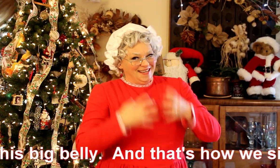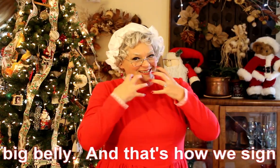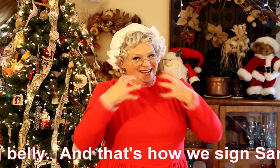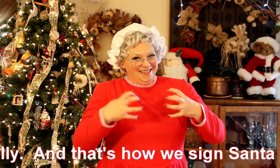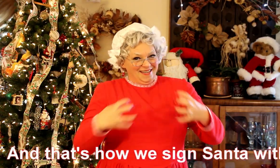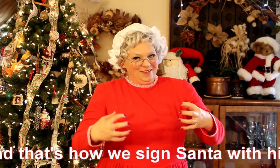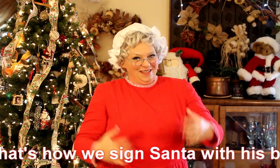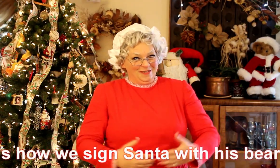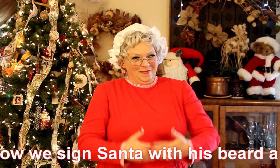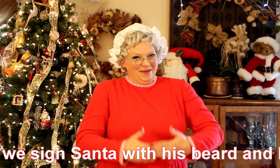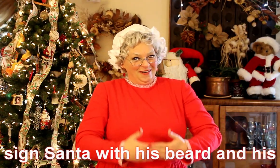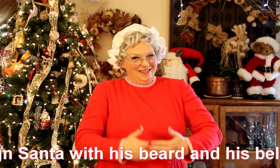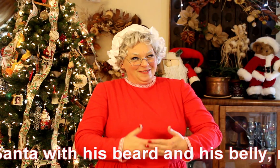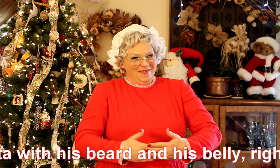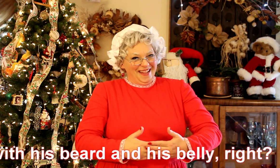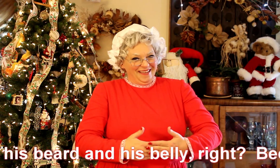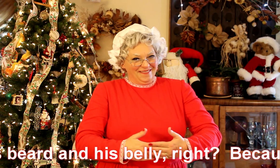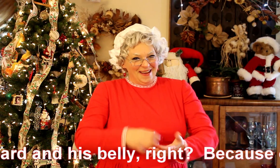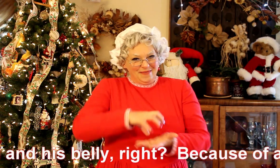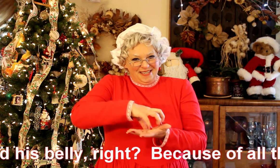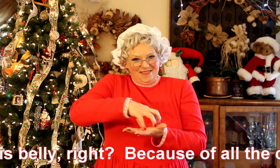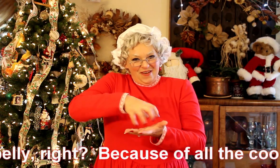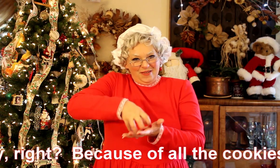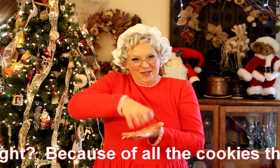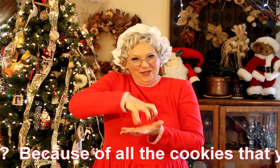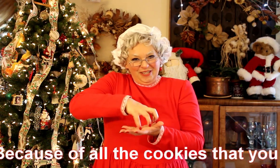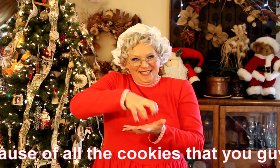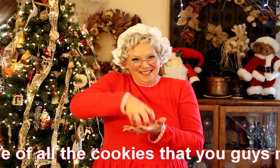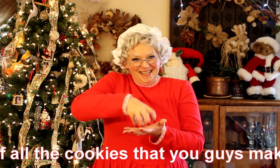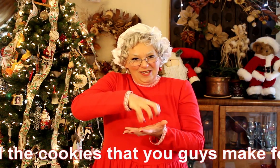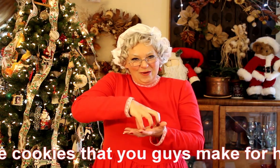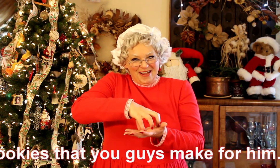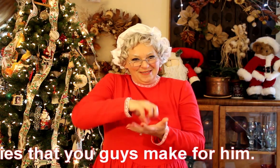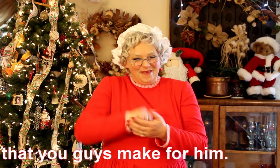Santa with his beard and his belly, right? Because of all the cookies that you guys make